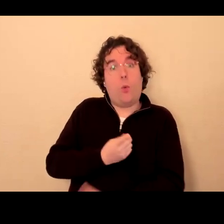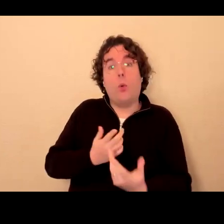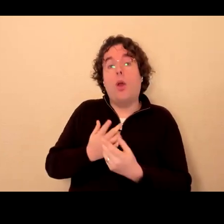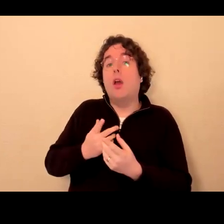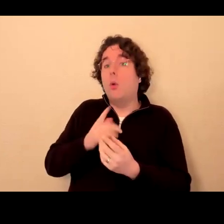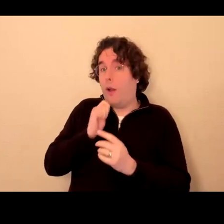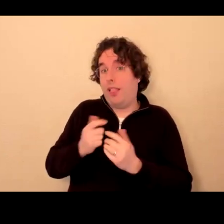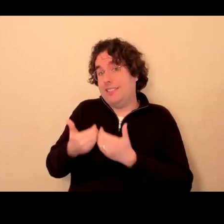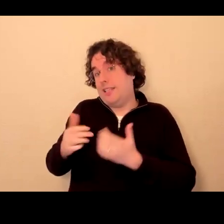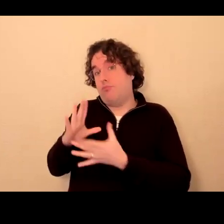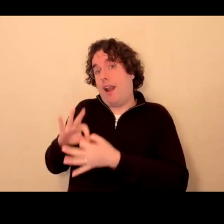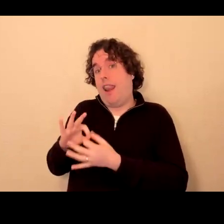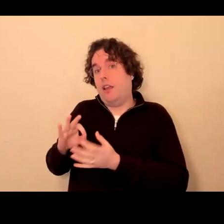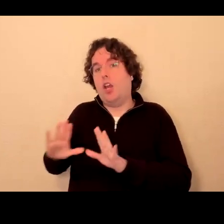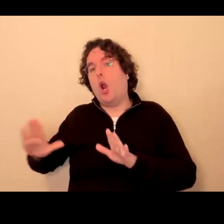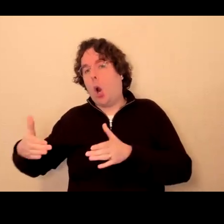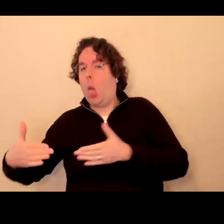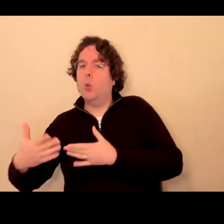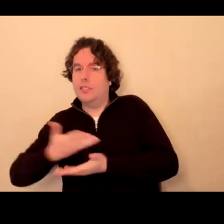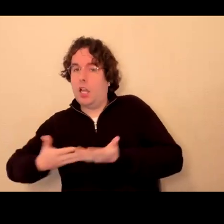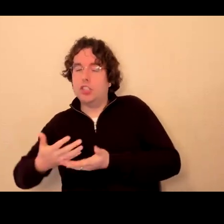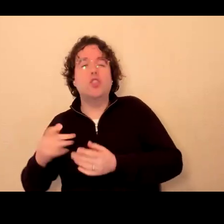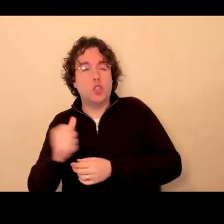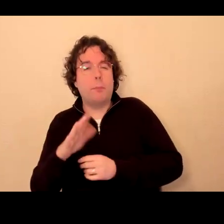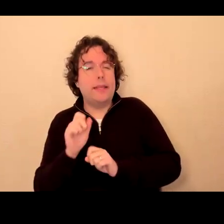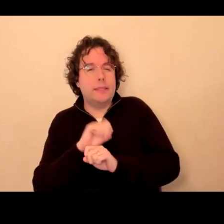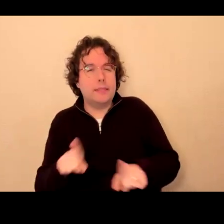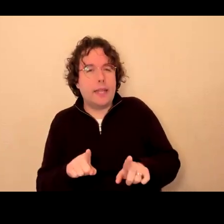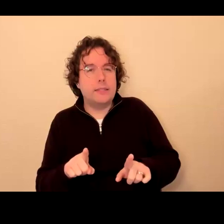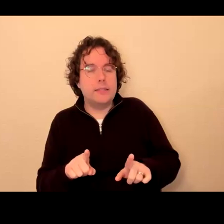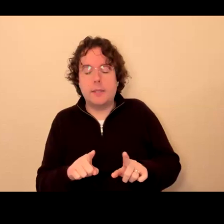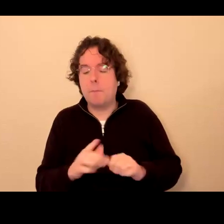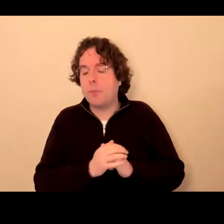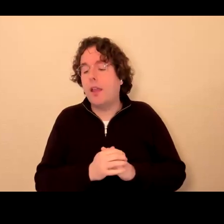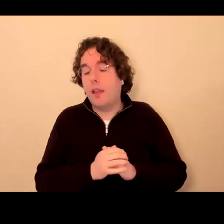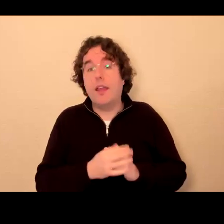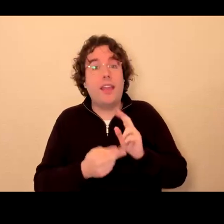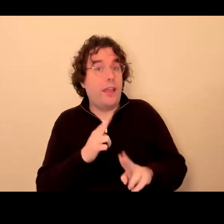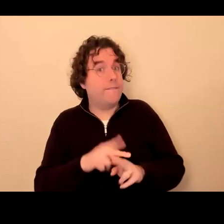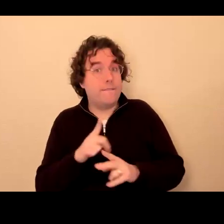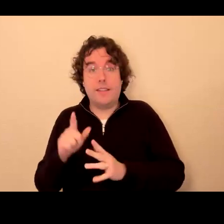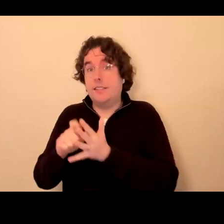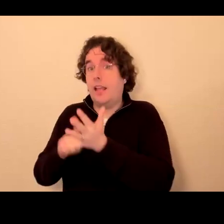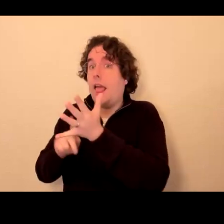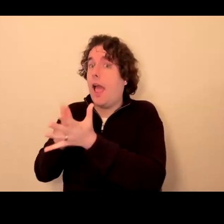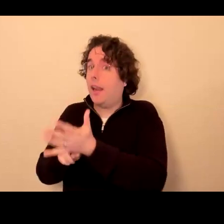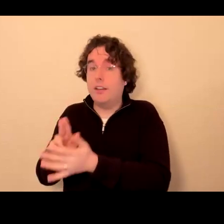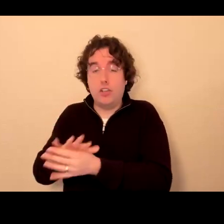after this call which you should have been sent via email. But if you are not part of the network, I really hope you will